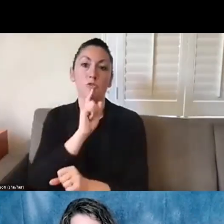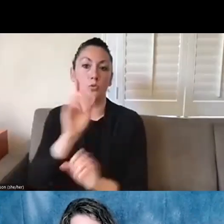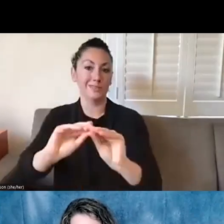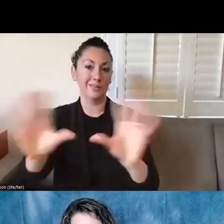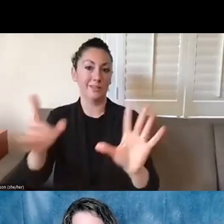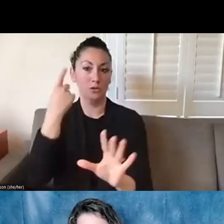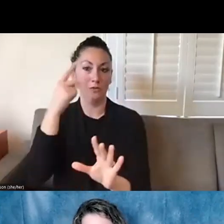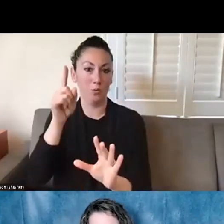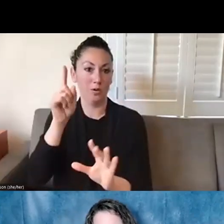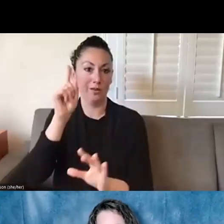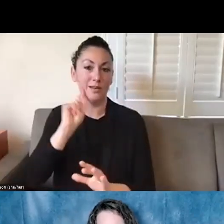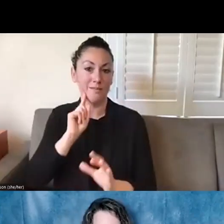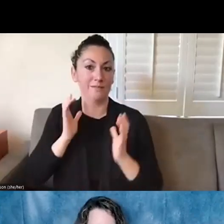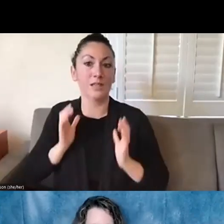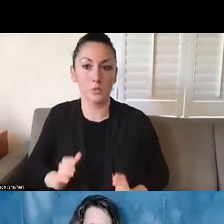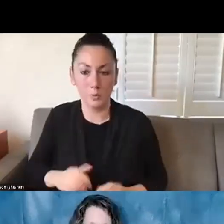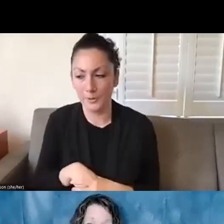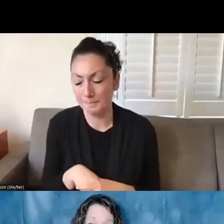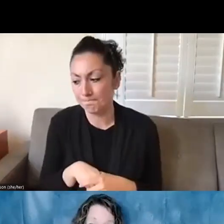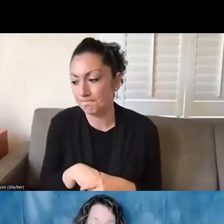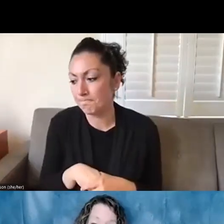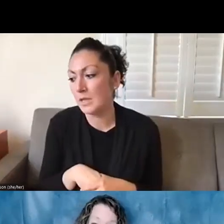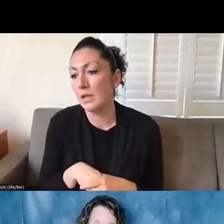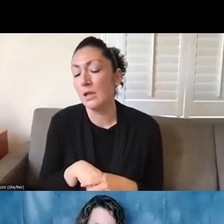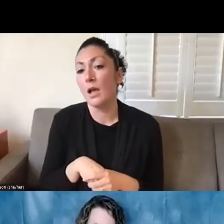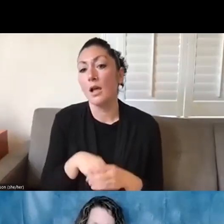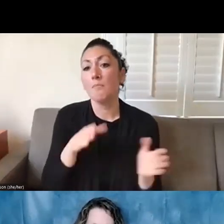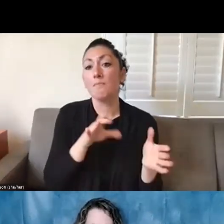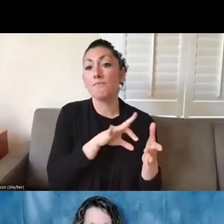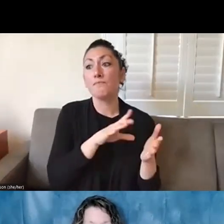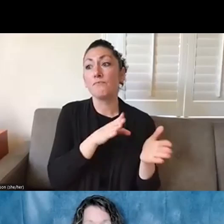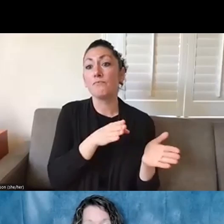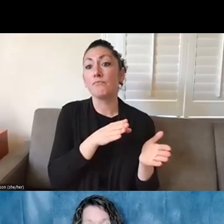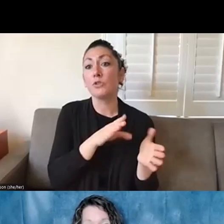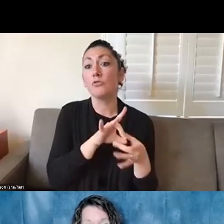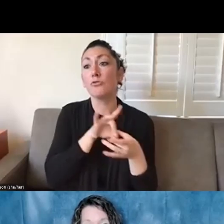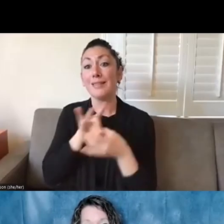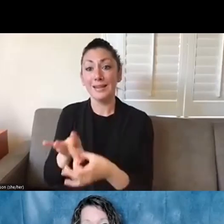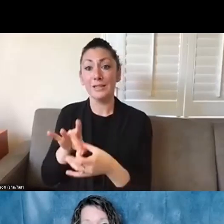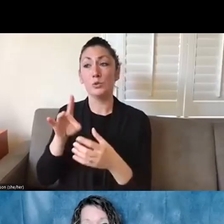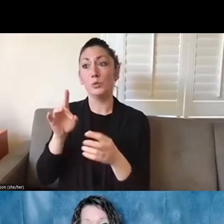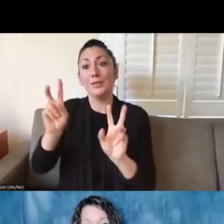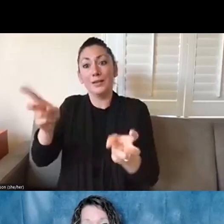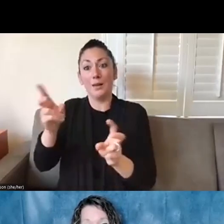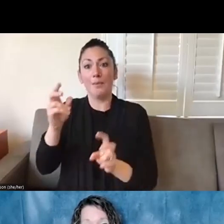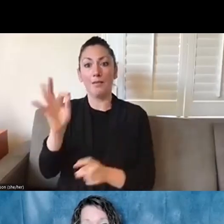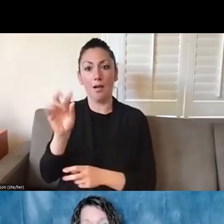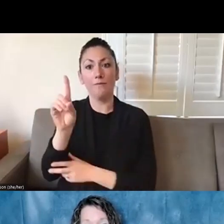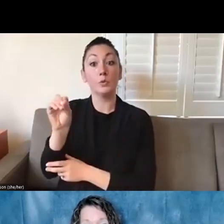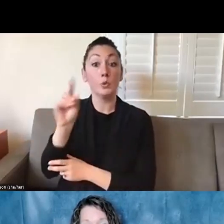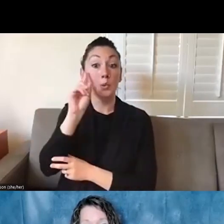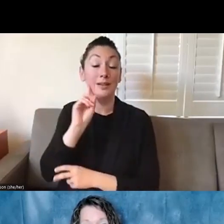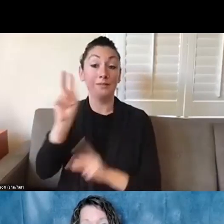how to translate those concepts clearly, for a deaf individual. Related to the